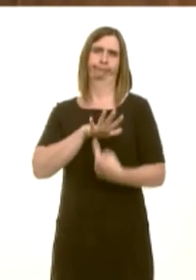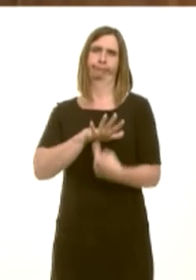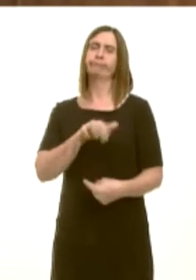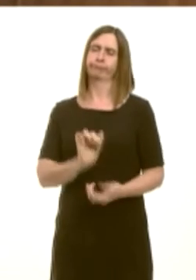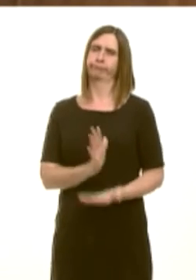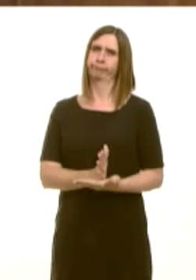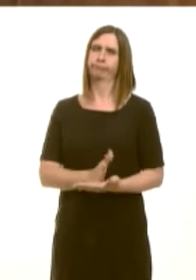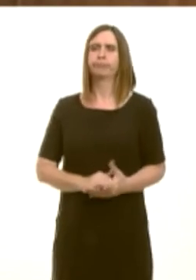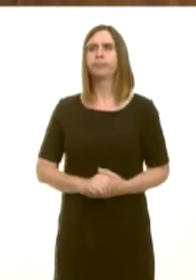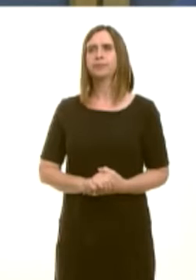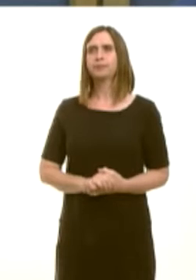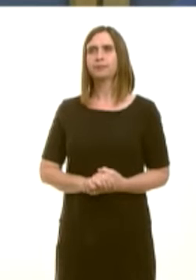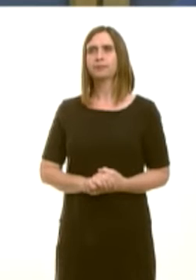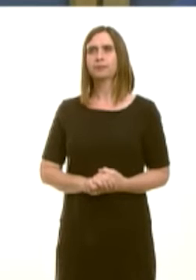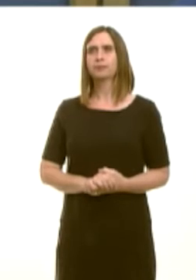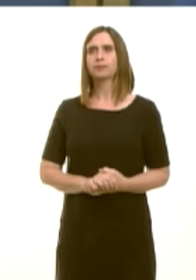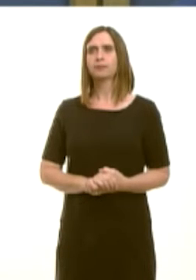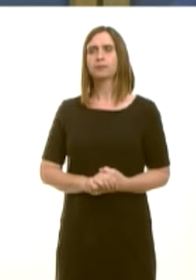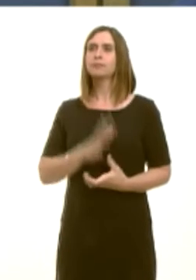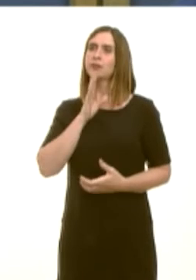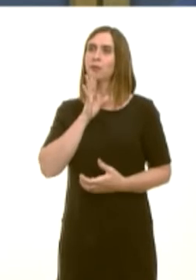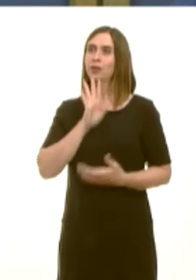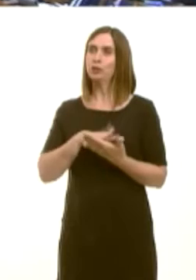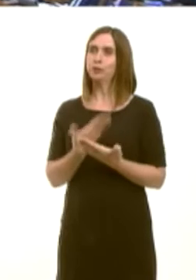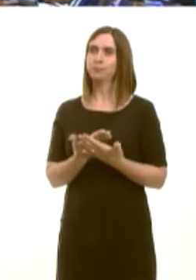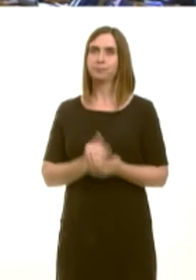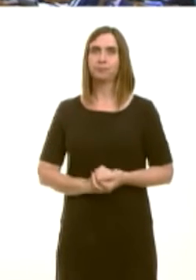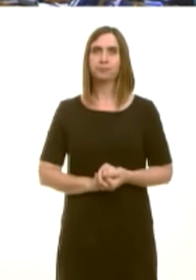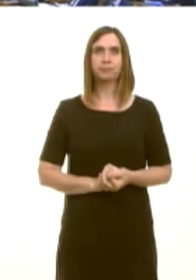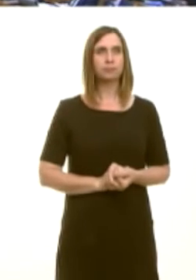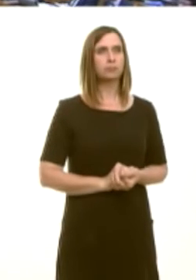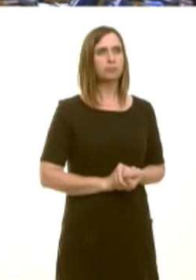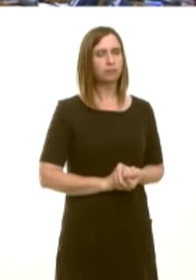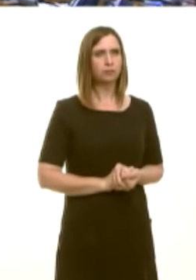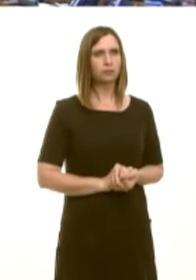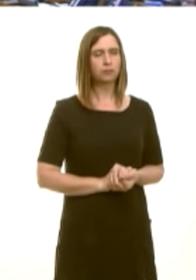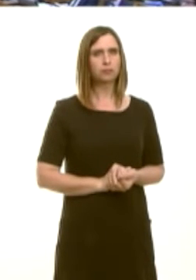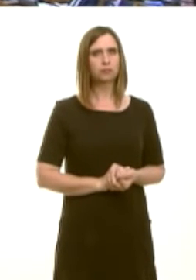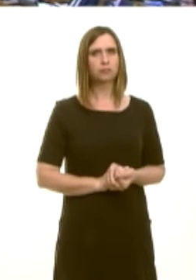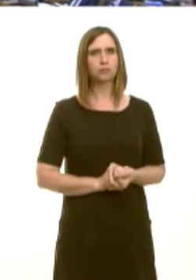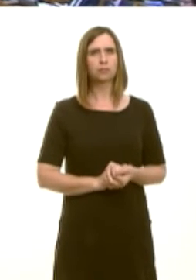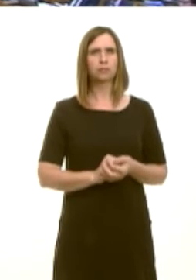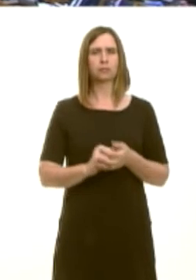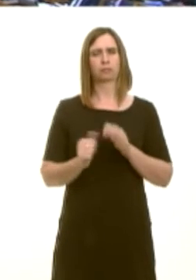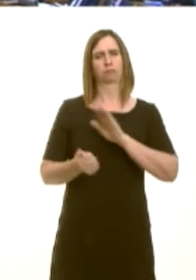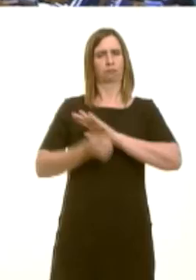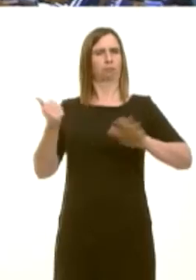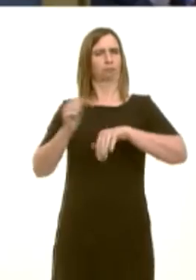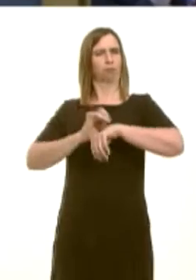Elin Jones: First Minister, a large number of obesity experts say that we need to reduce